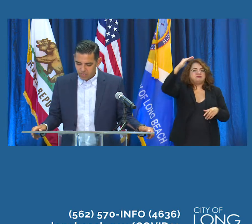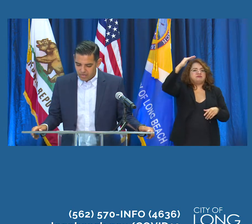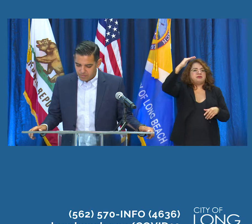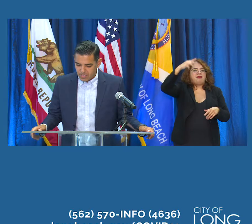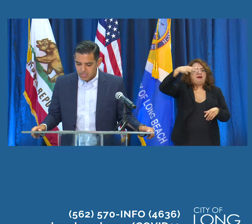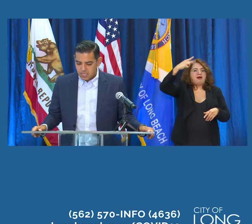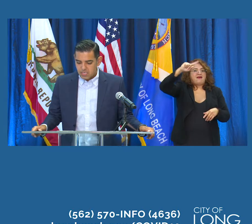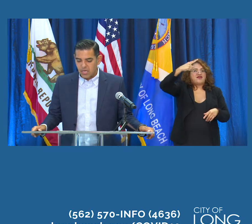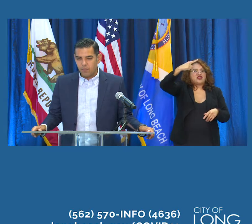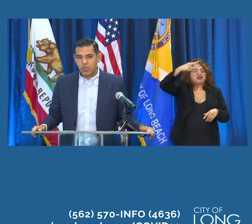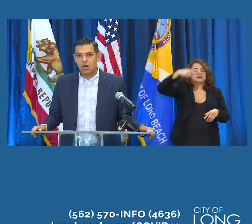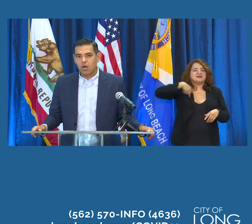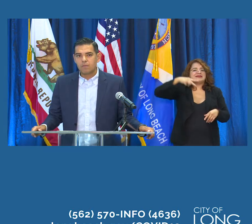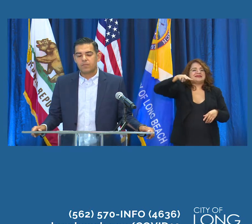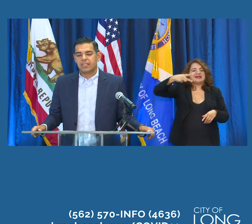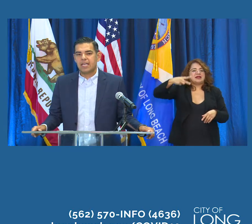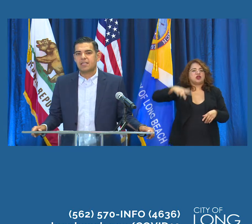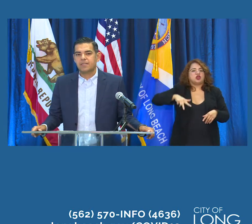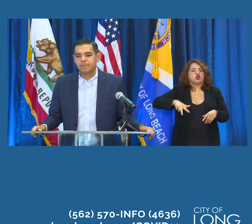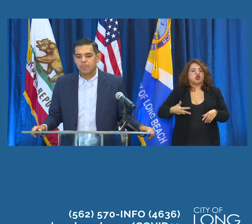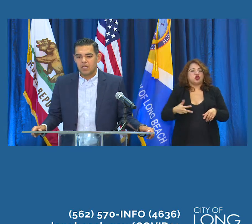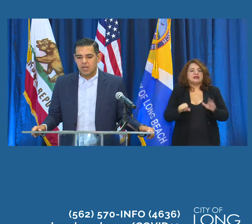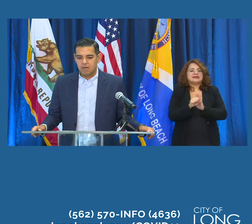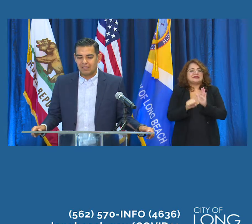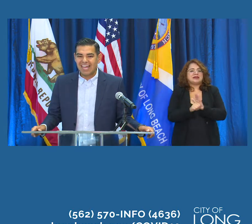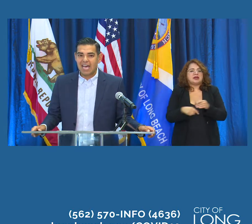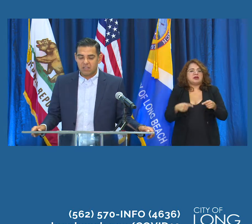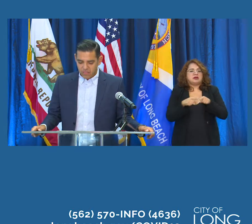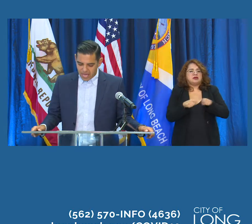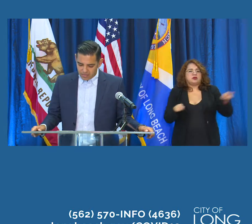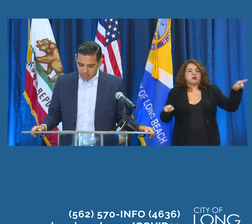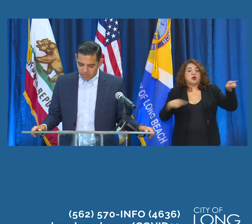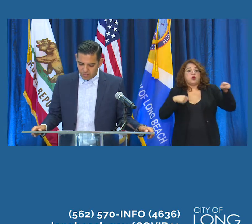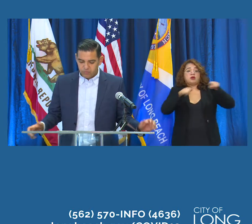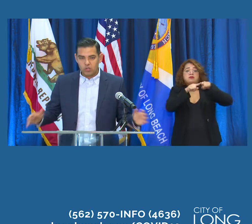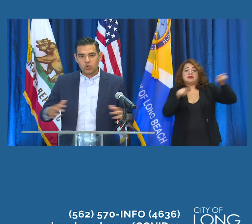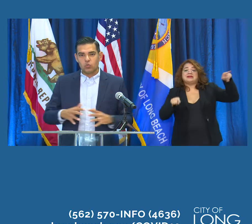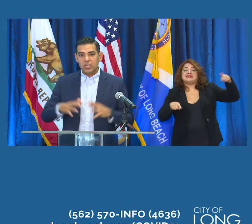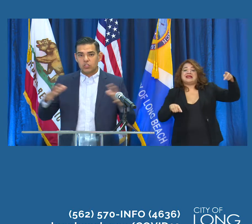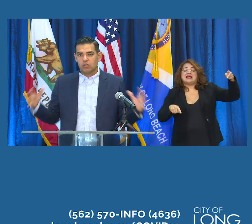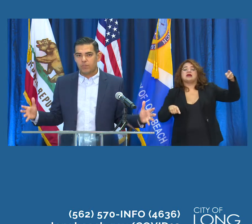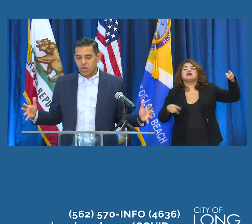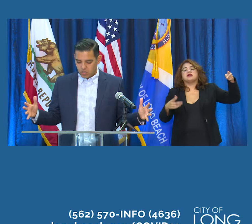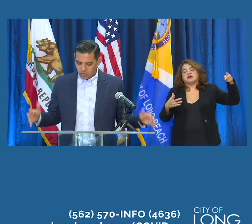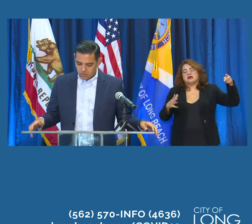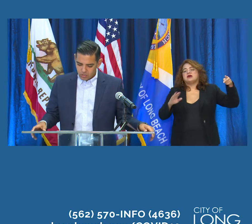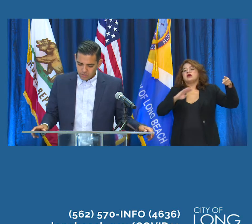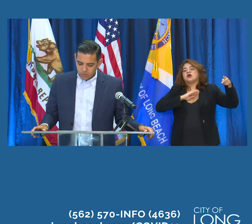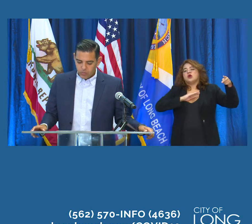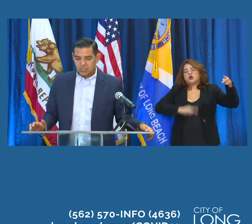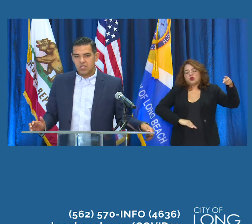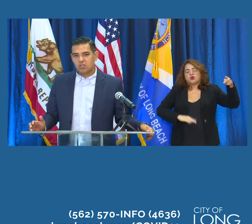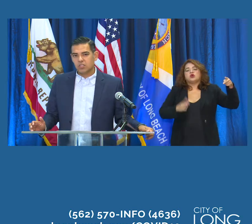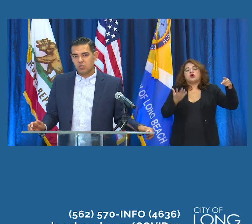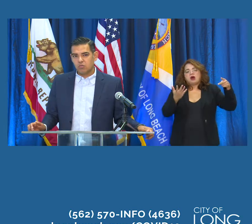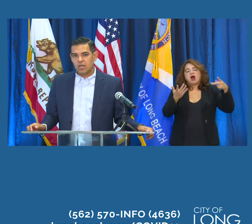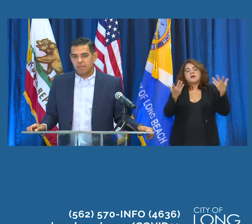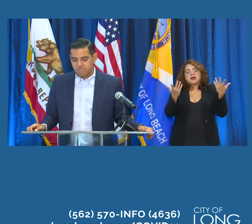state rate but we are again glad that as far as a regional partners, we continue to do